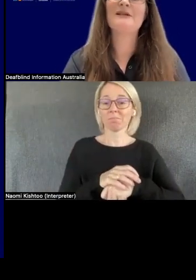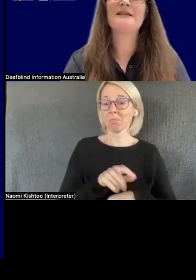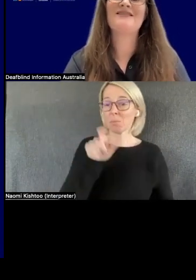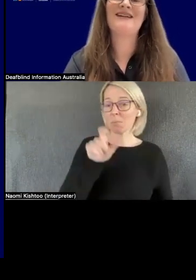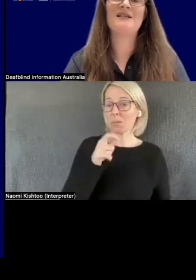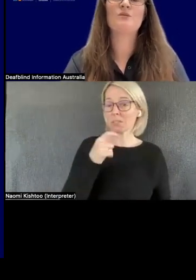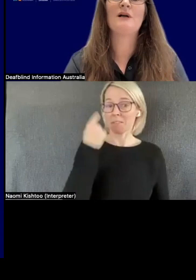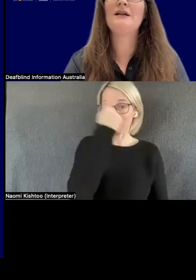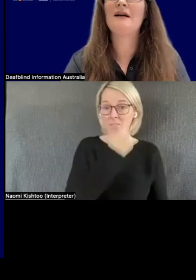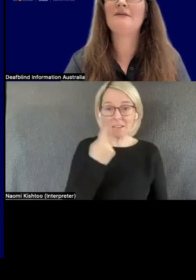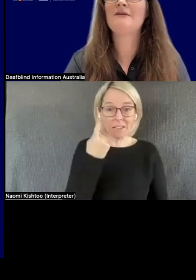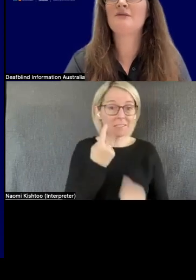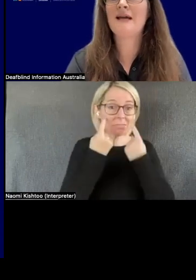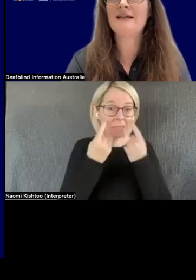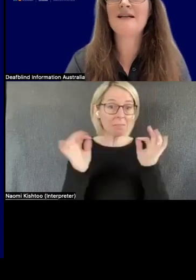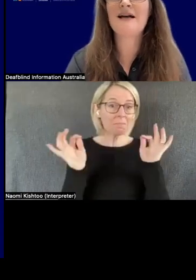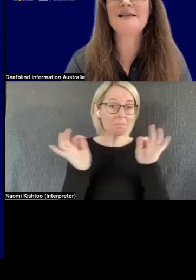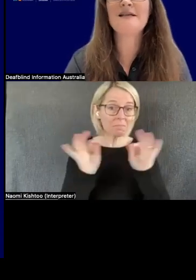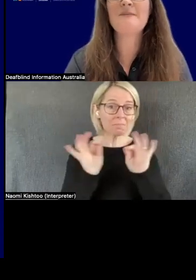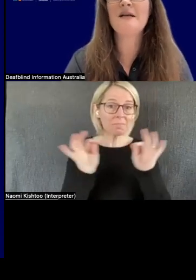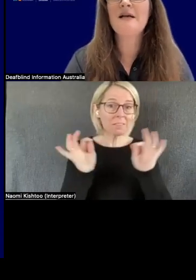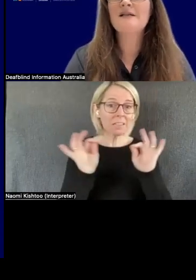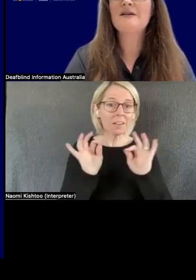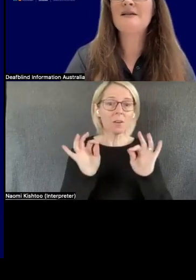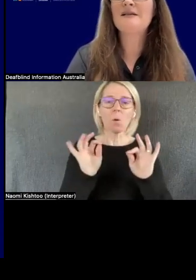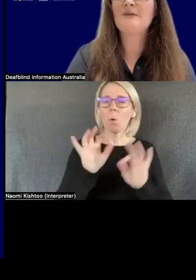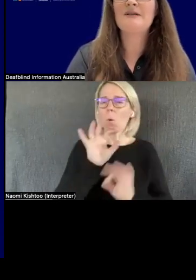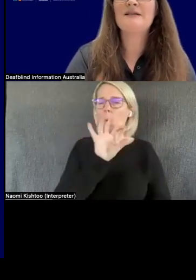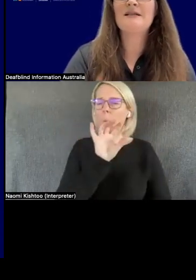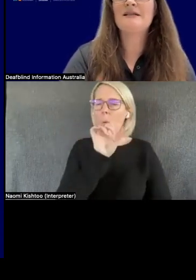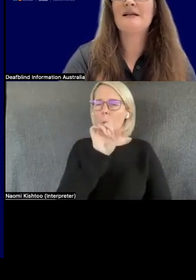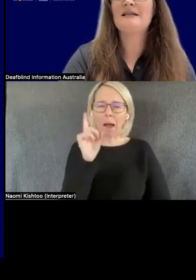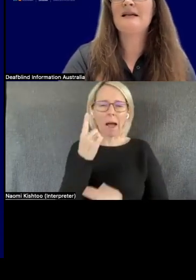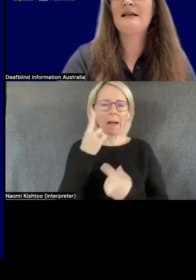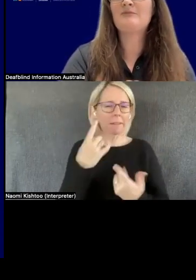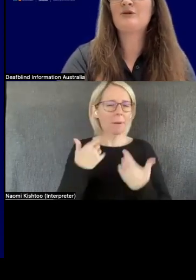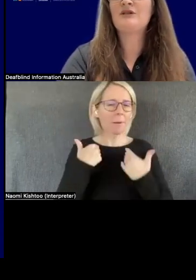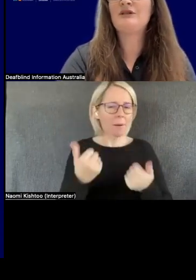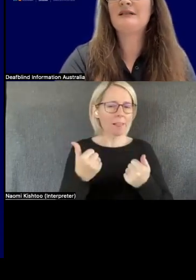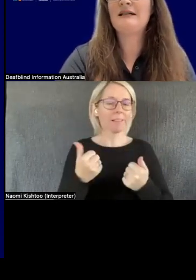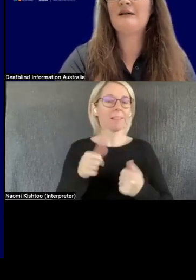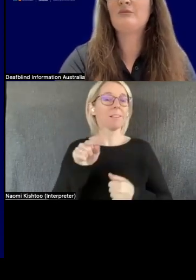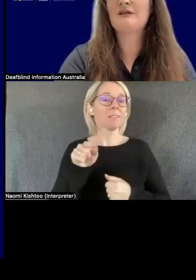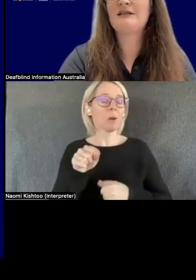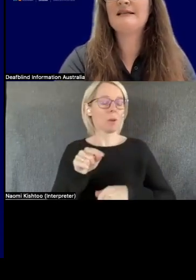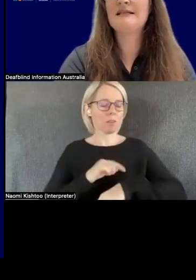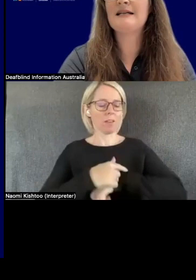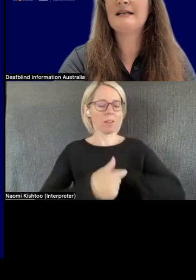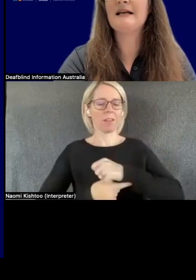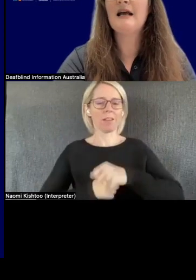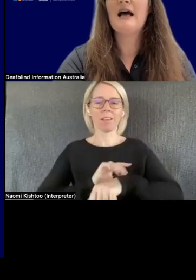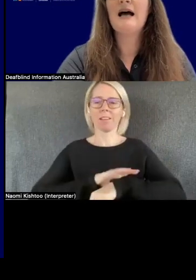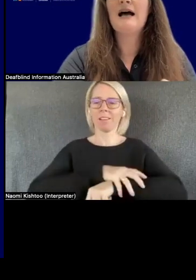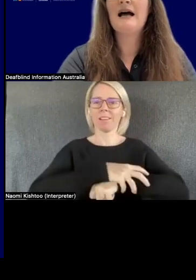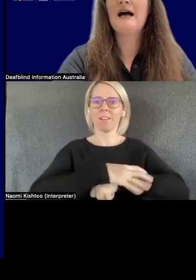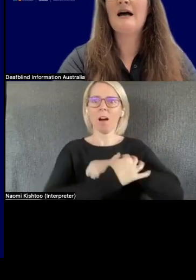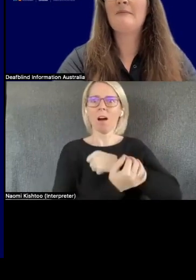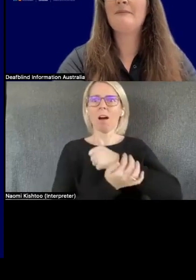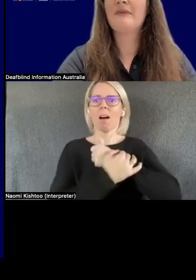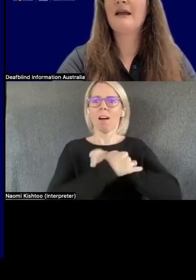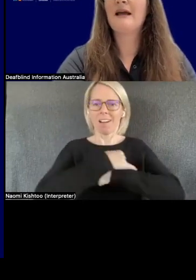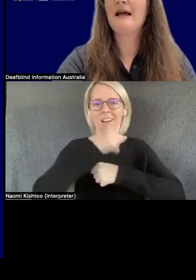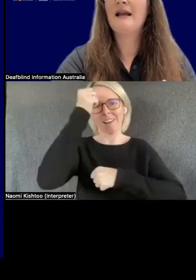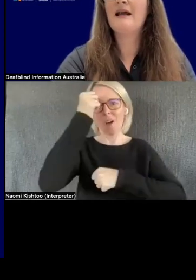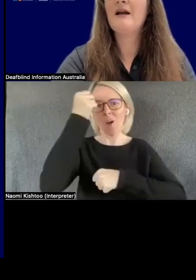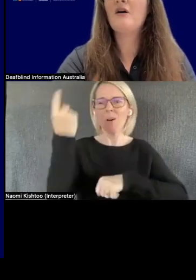person’s face well enough to recognise them, so this person is producing or presenting an